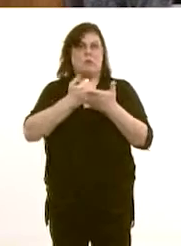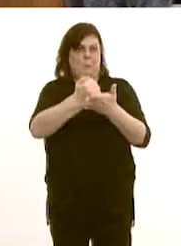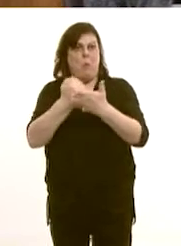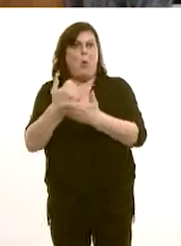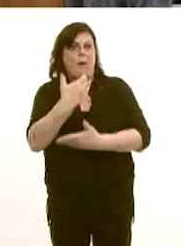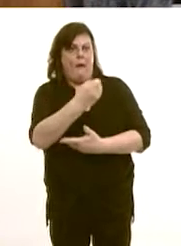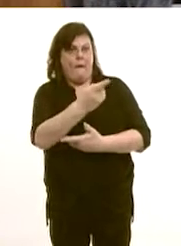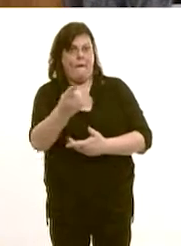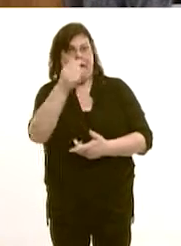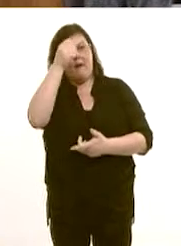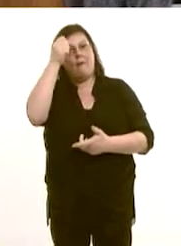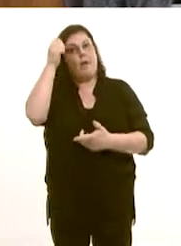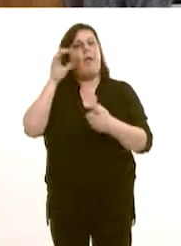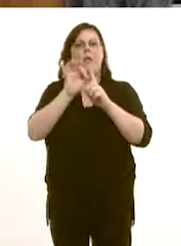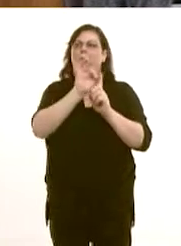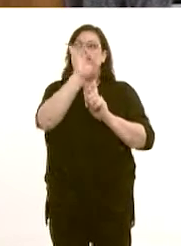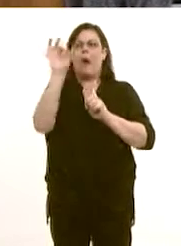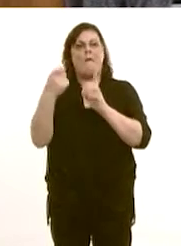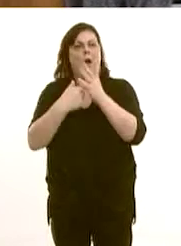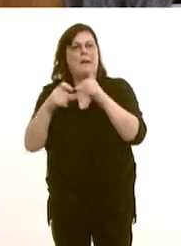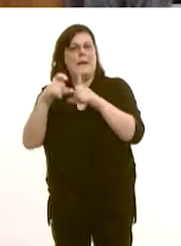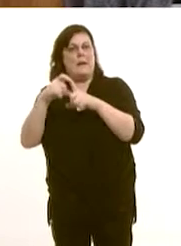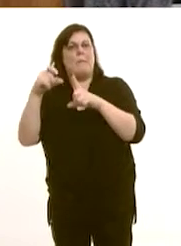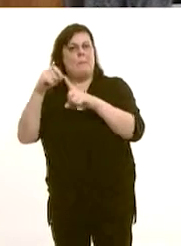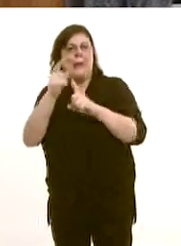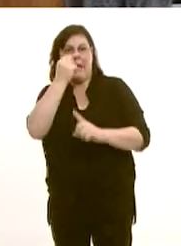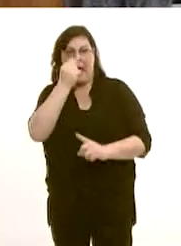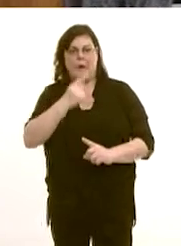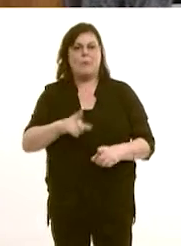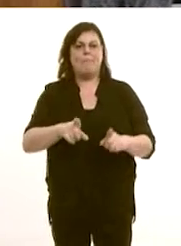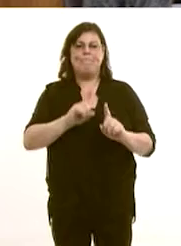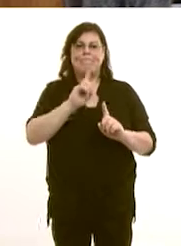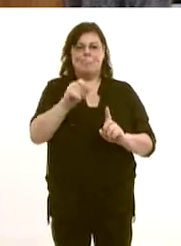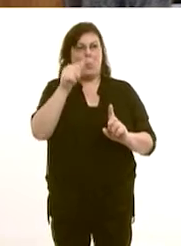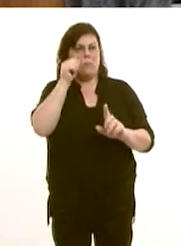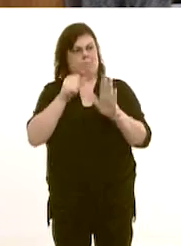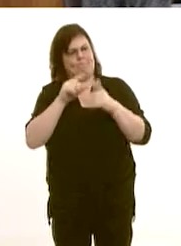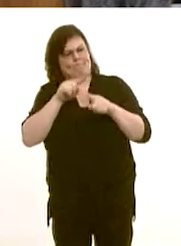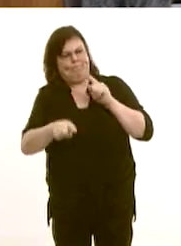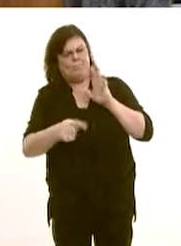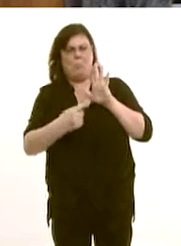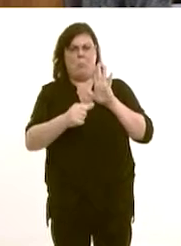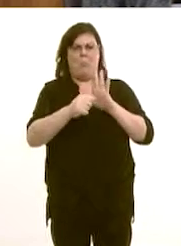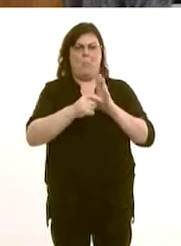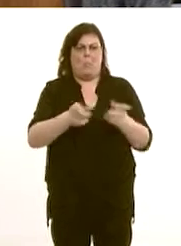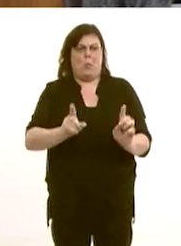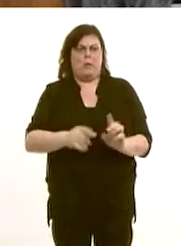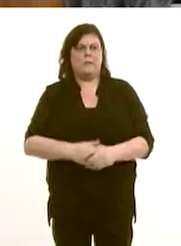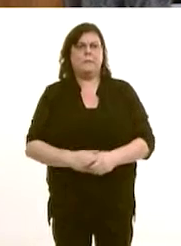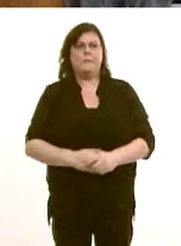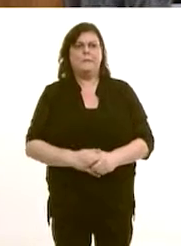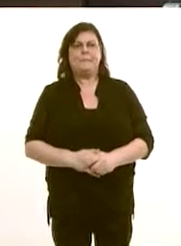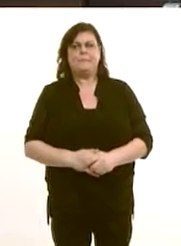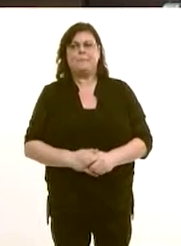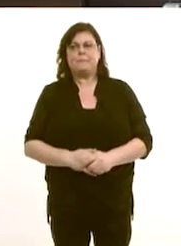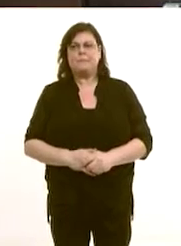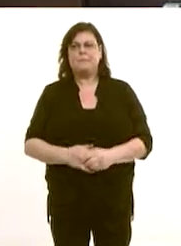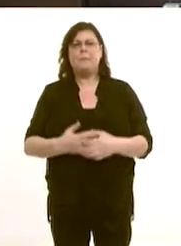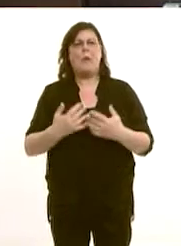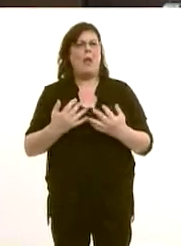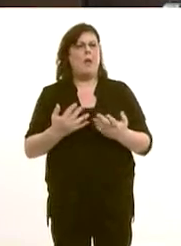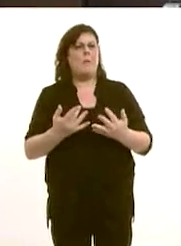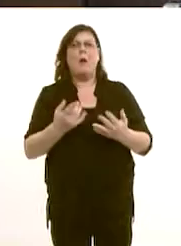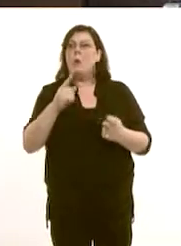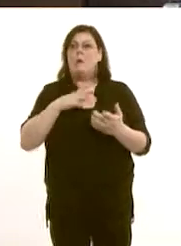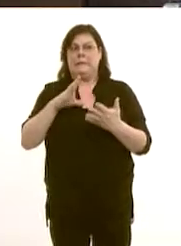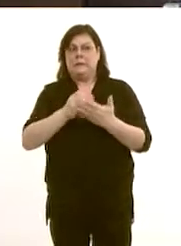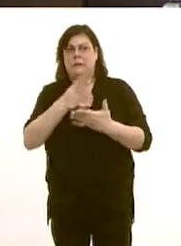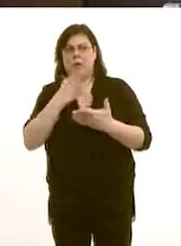the RDP and the major problem is that we have to ensure that there will be an RDP available